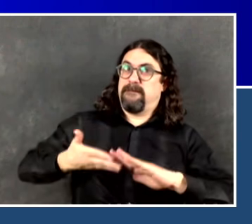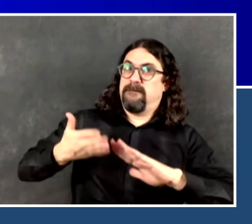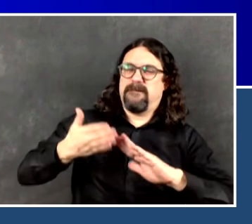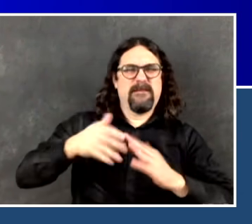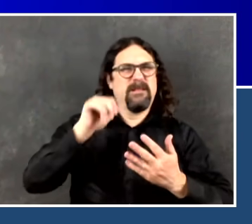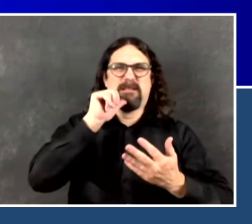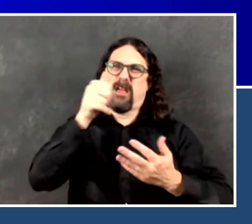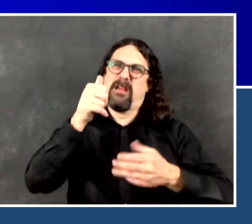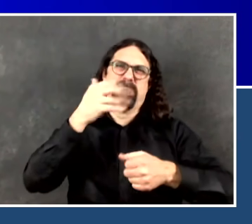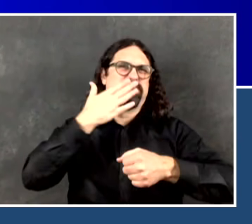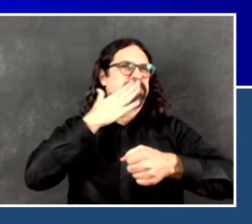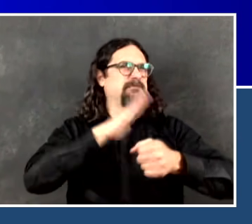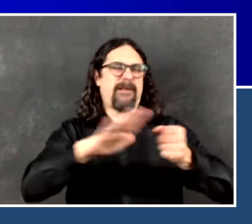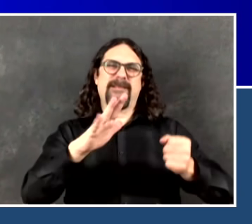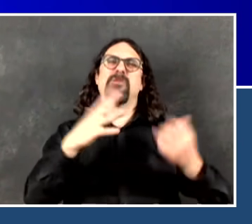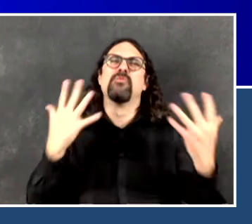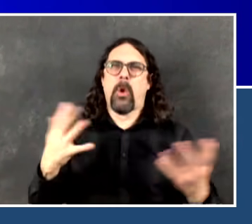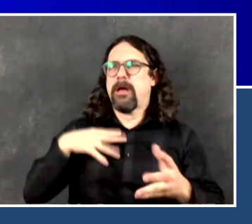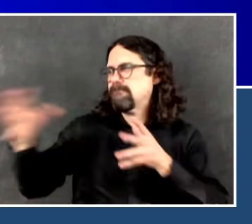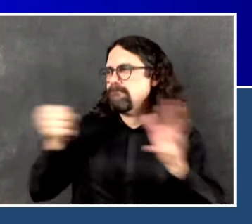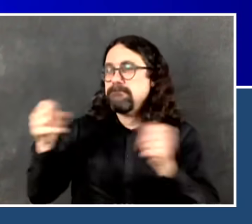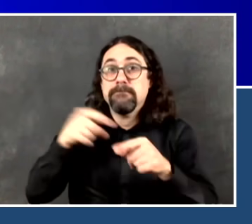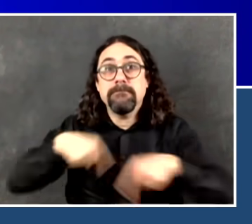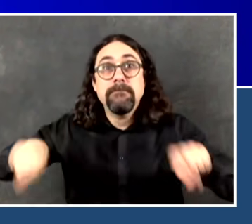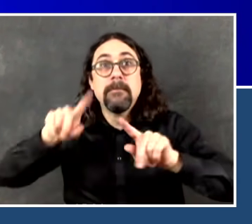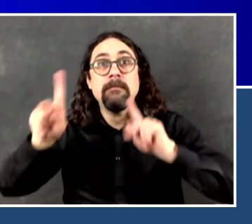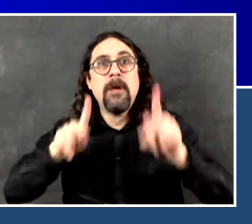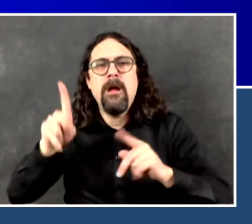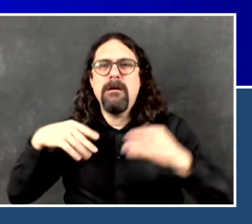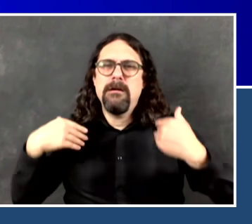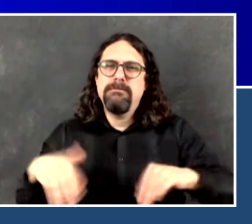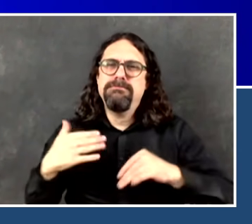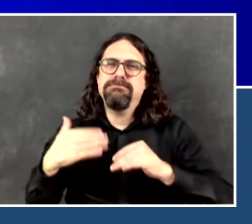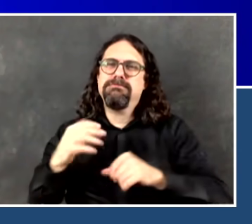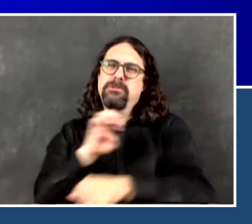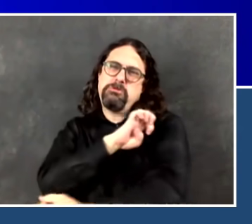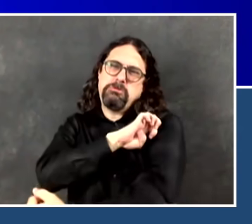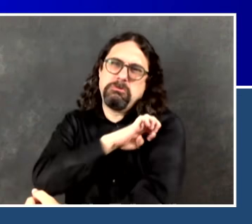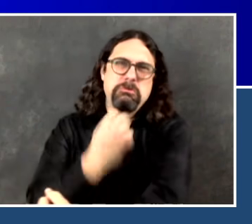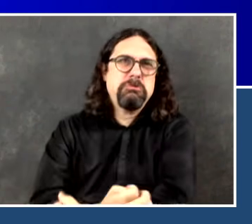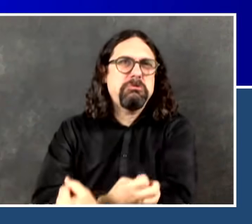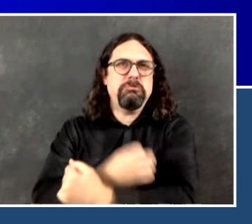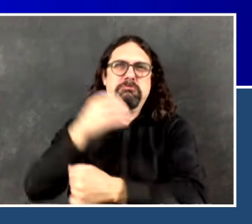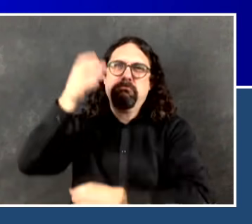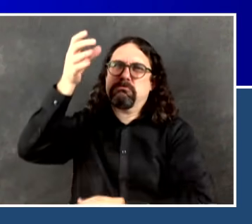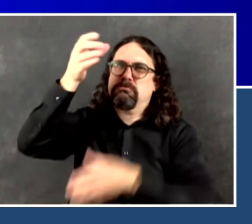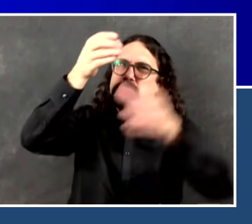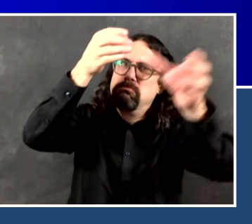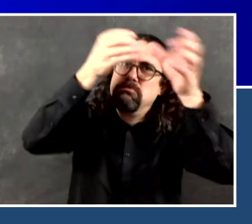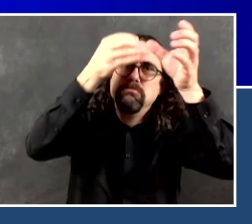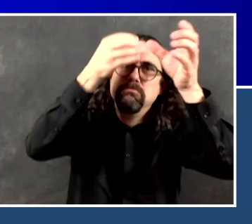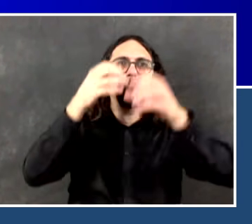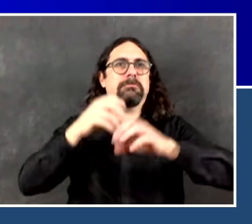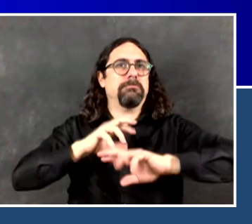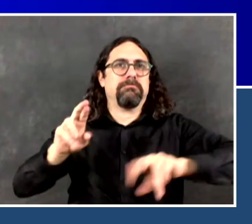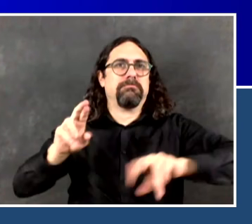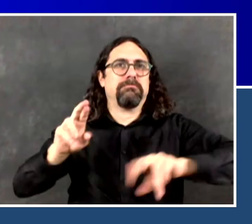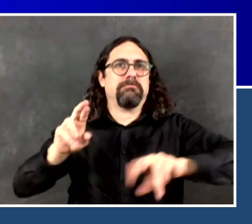BETTER. AND EVERY ONE OF THEM HAVE THAT ENERGY AND TATH SPIRIT TO BUILD SOMETHING NEW AND BETTER AND BRICKING THEM TOGETHER TO HELP ALL OF US.